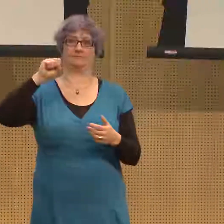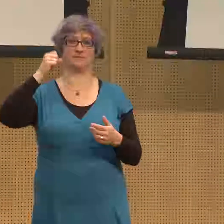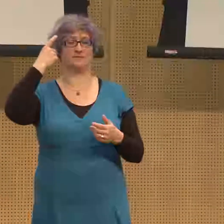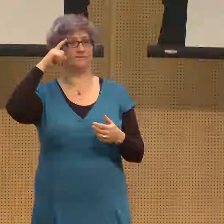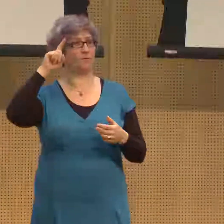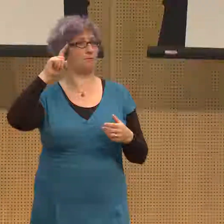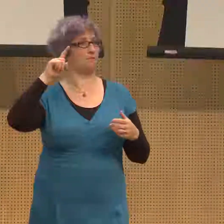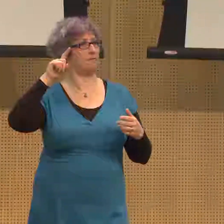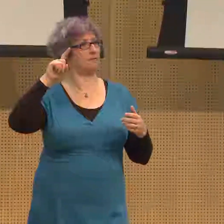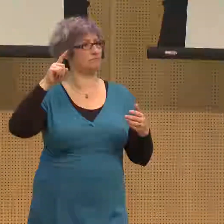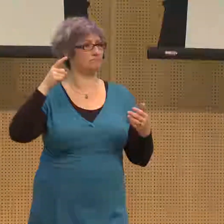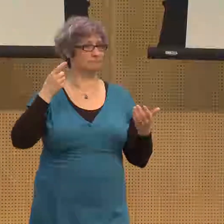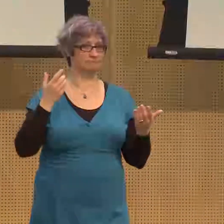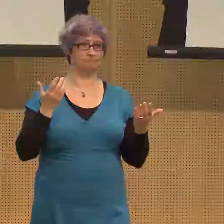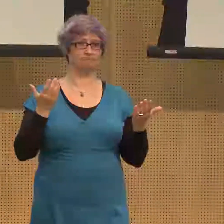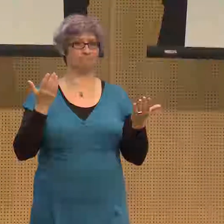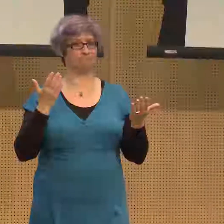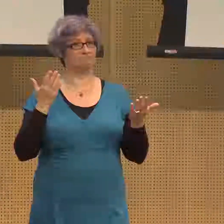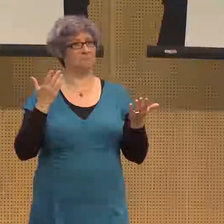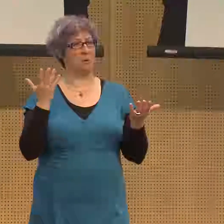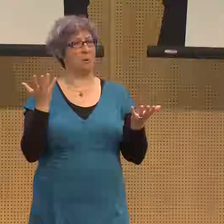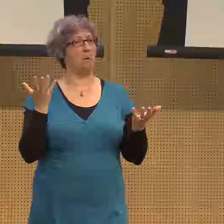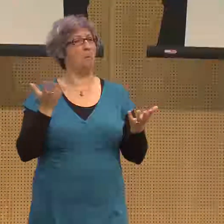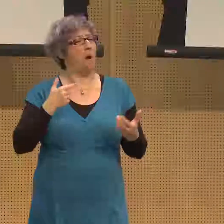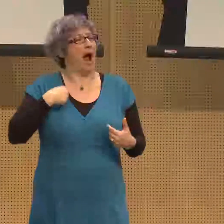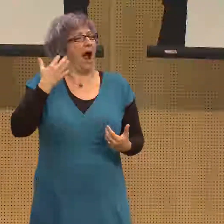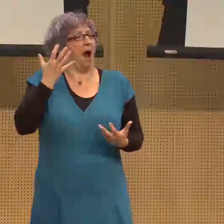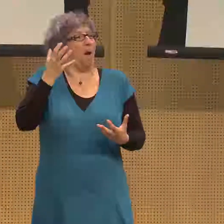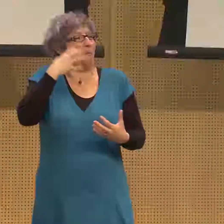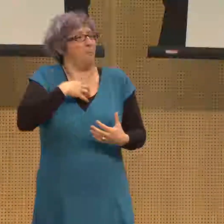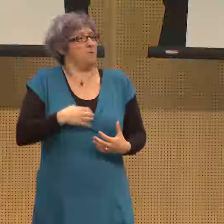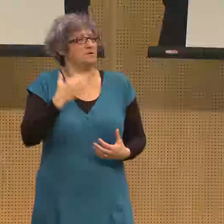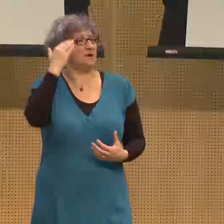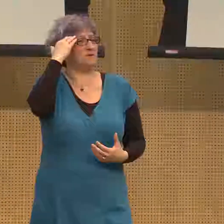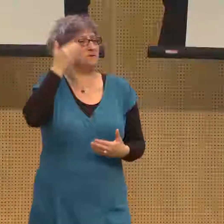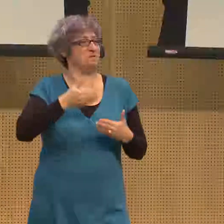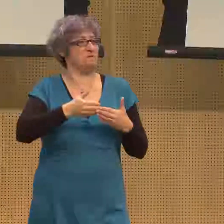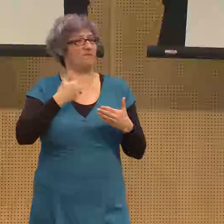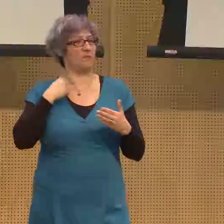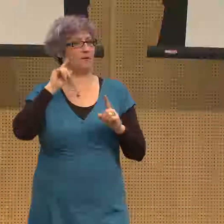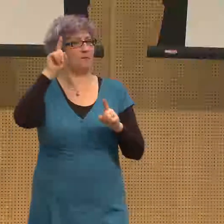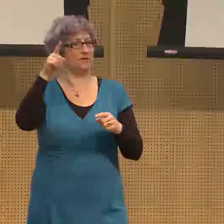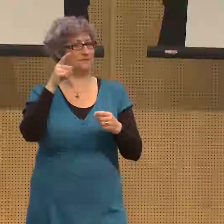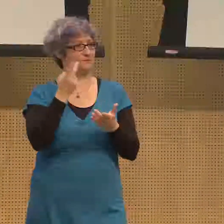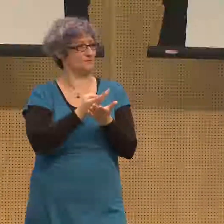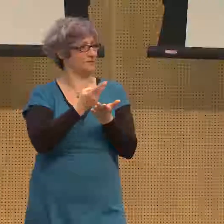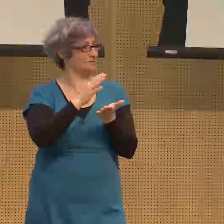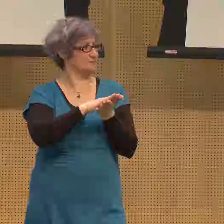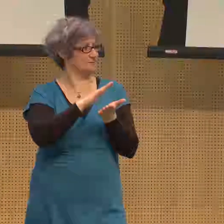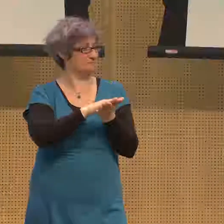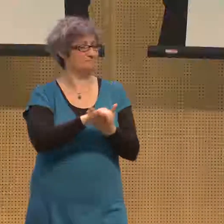asked me if I could give you all some tips, some things that I wish I had known